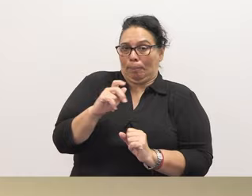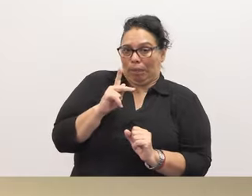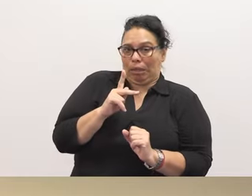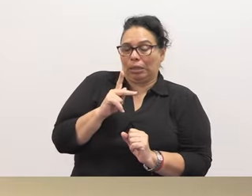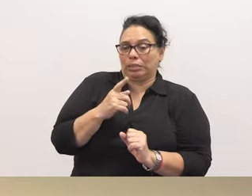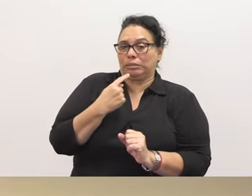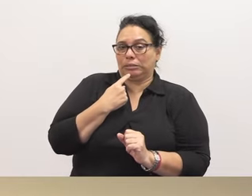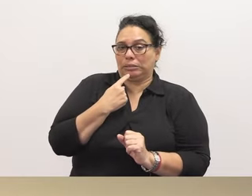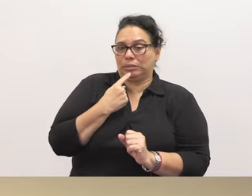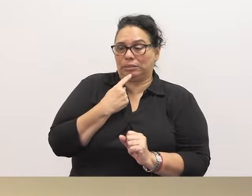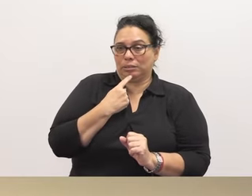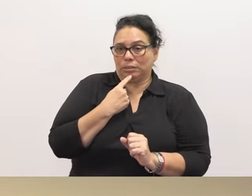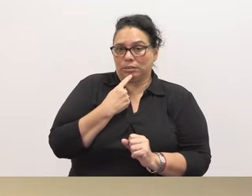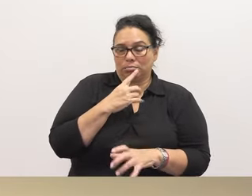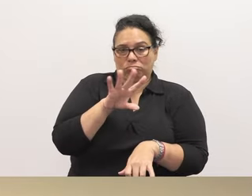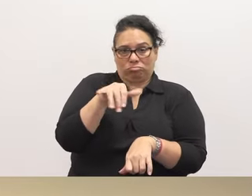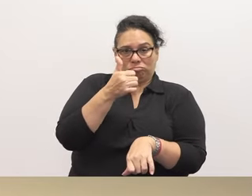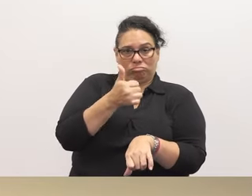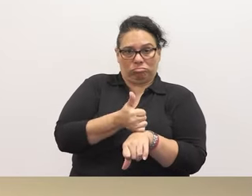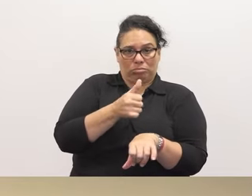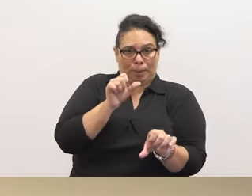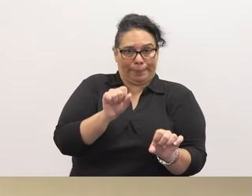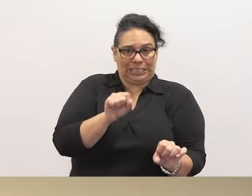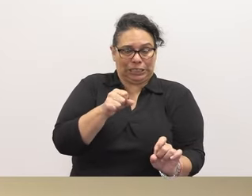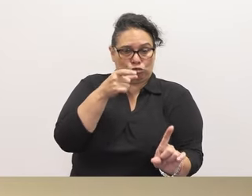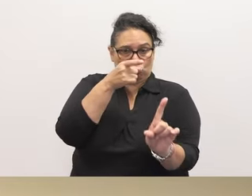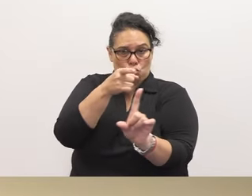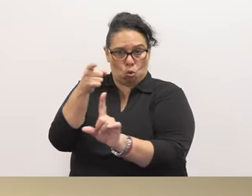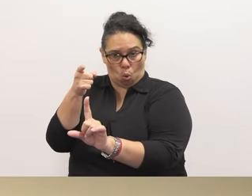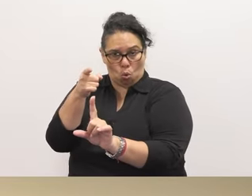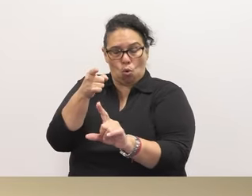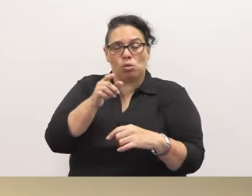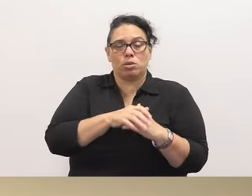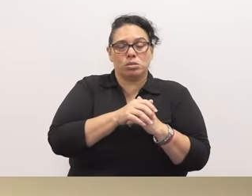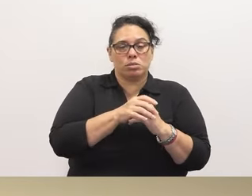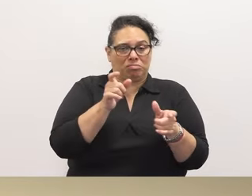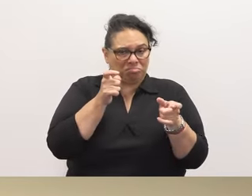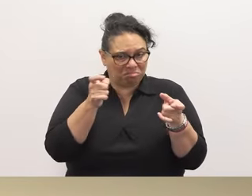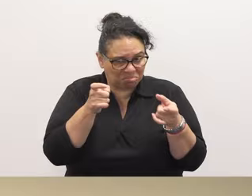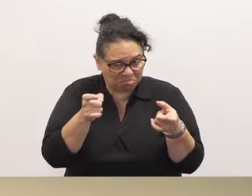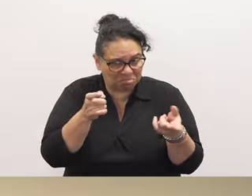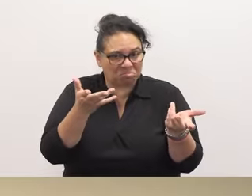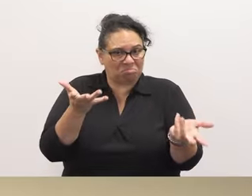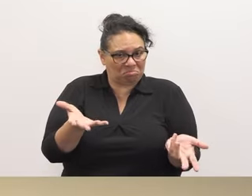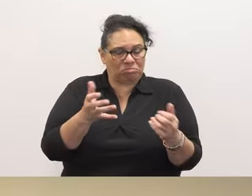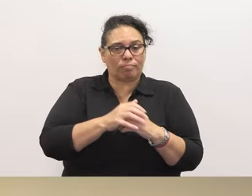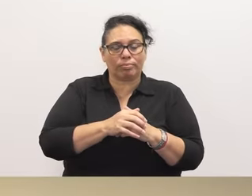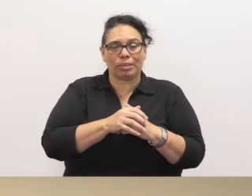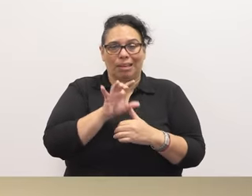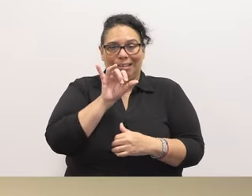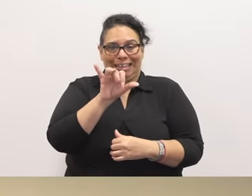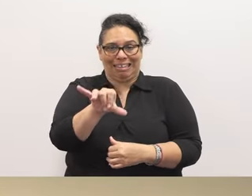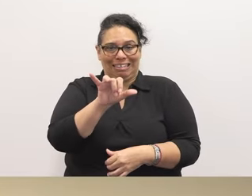a set of potential goals and potential guardrails for you all to consider. That brings us to our work today.